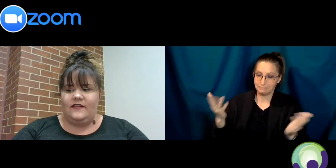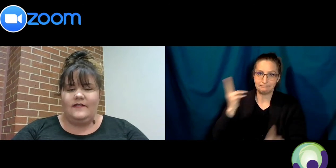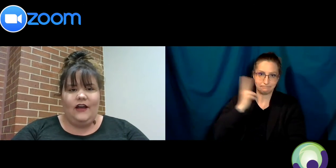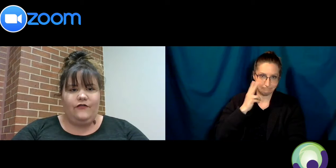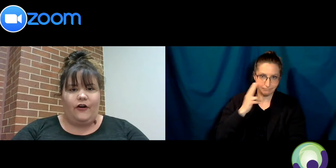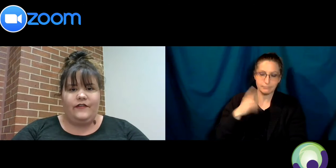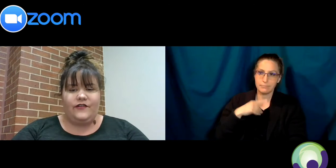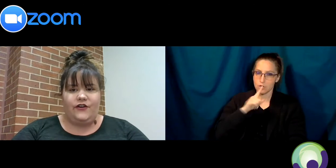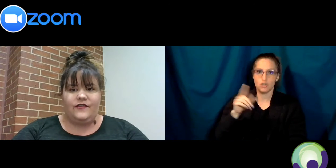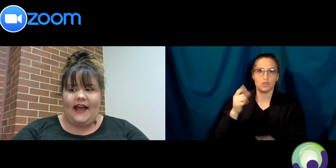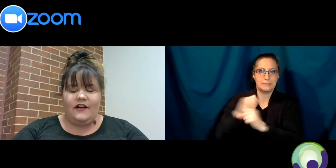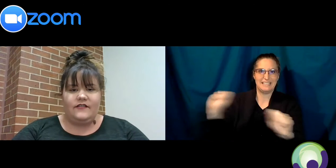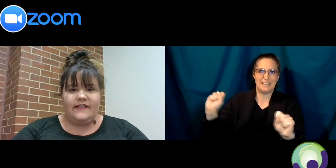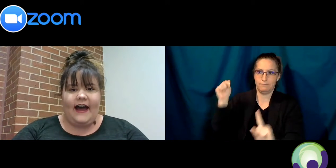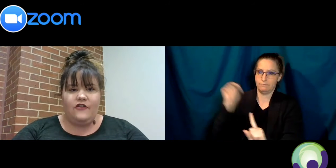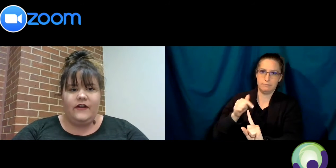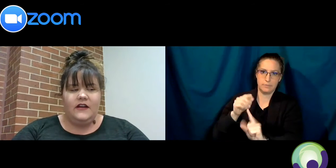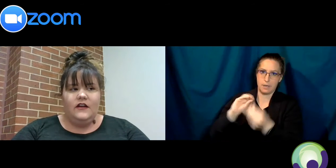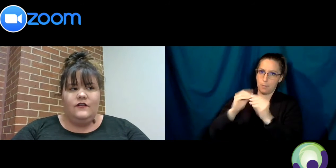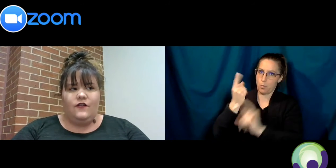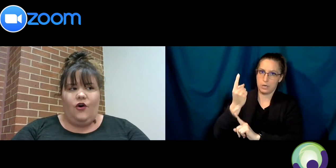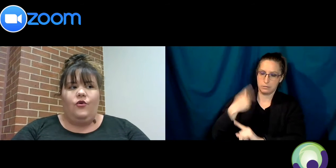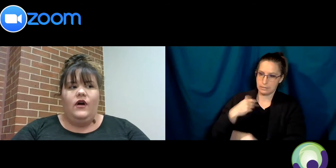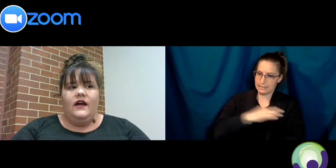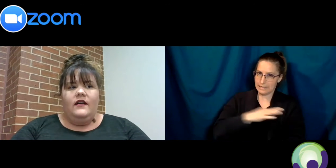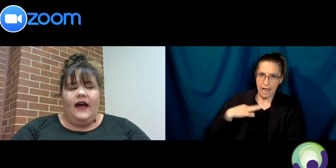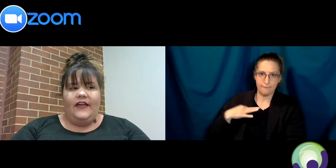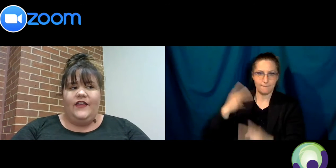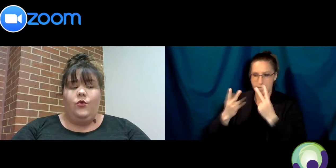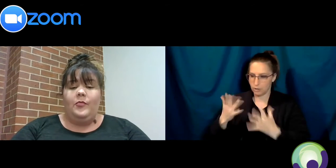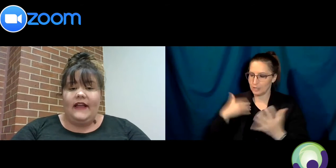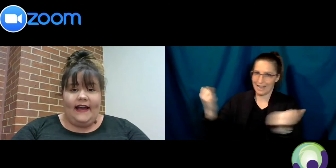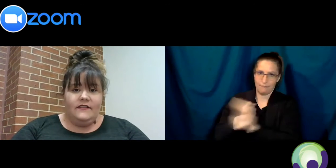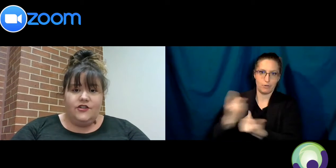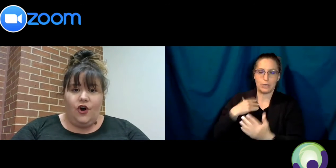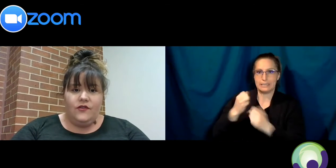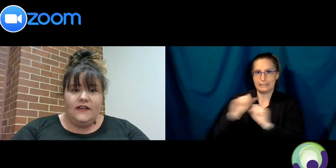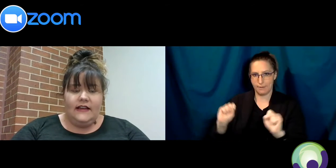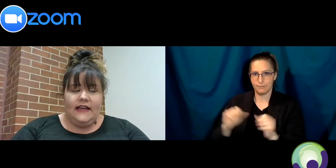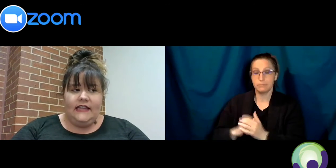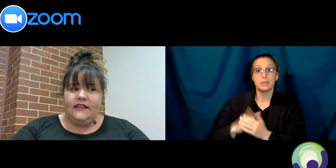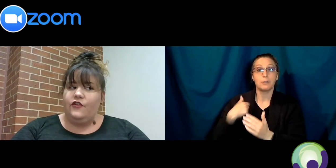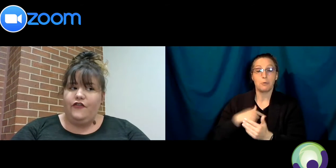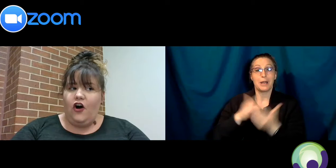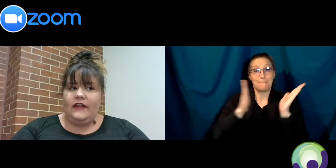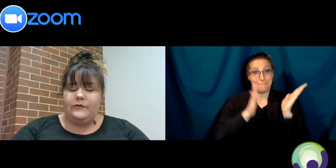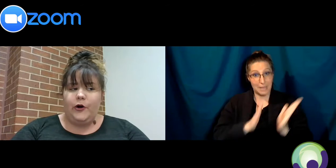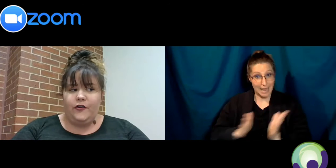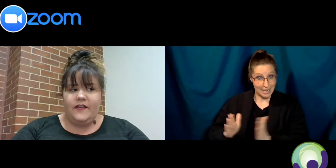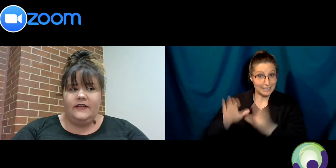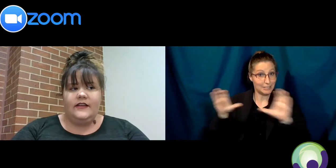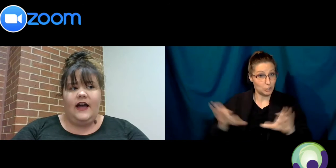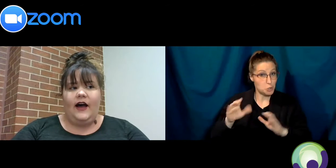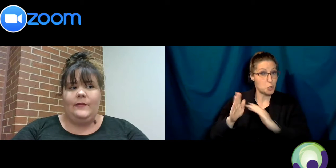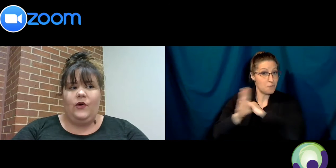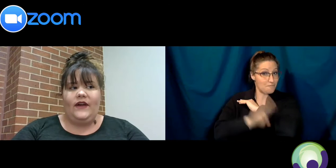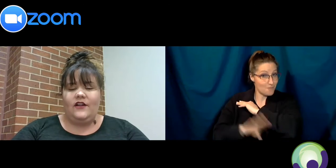safe, our visitors and our staff, so I think we'll plan to host it in the fall in-person, but we can